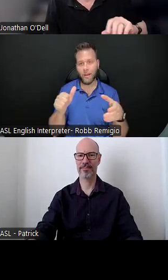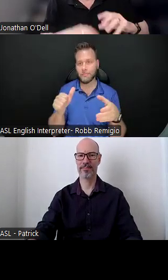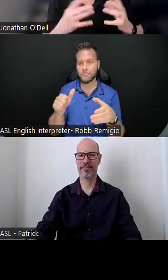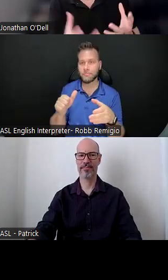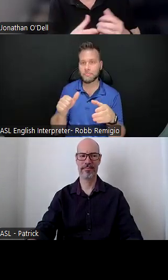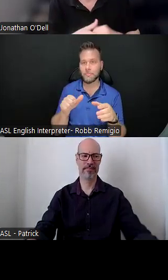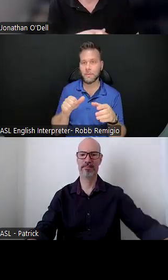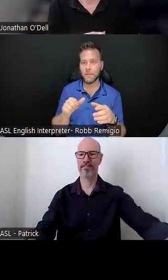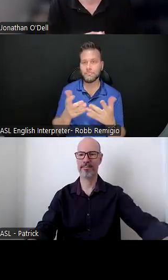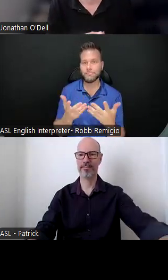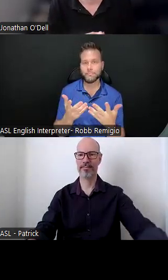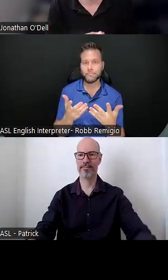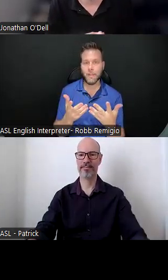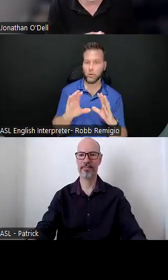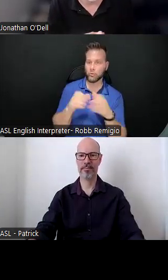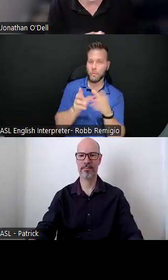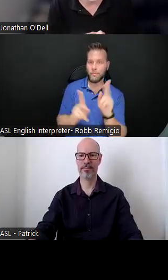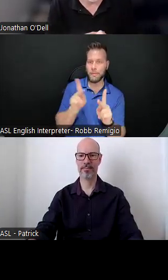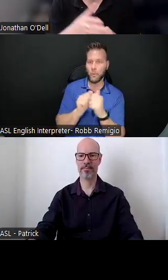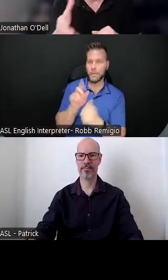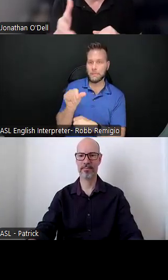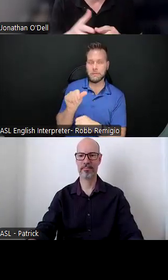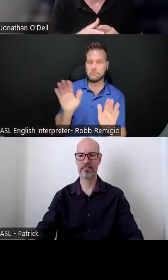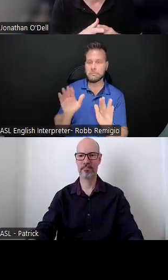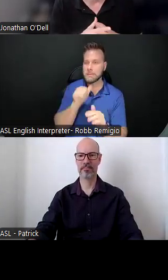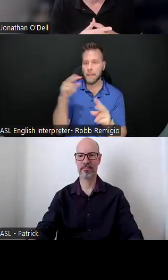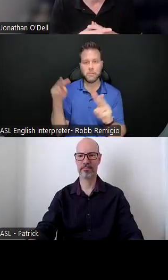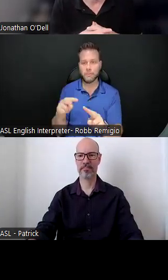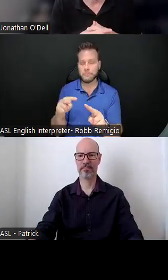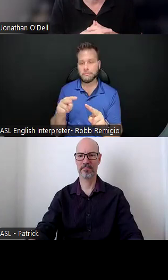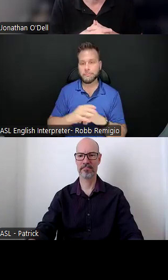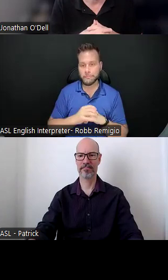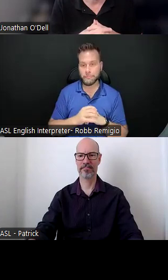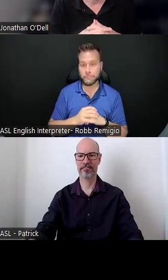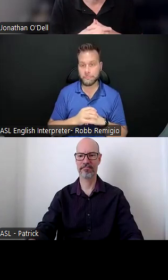minority and not as a grouping of individuals with disabilities. Next slide, please.